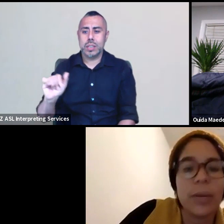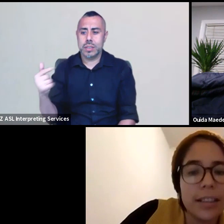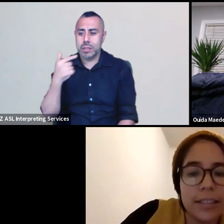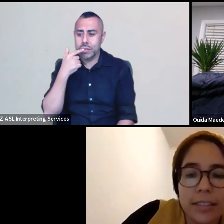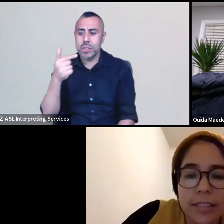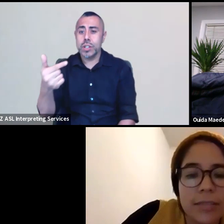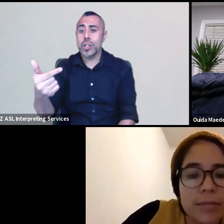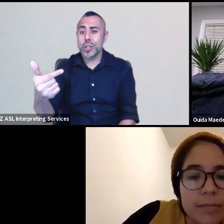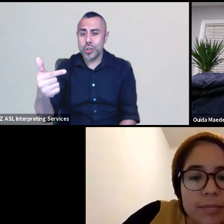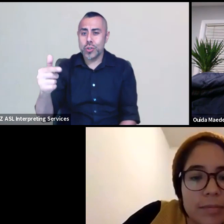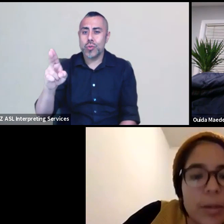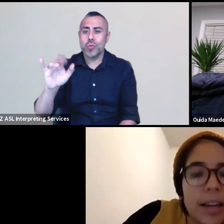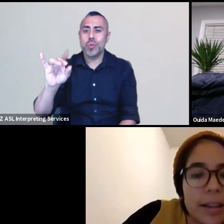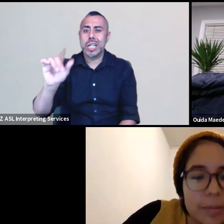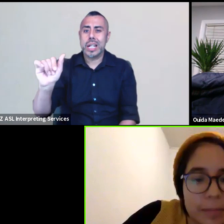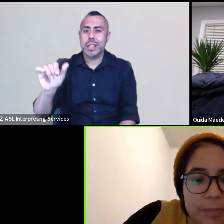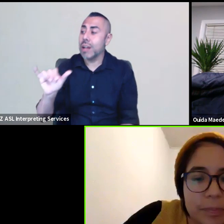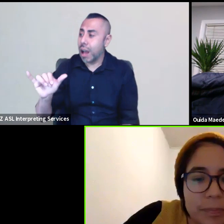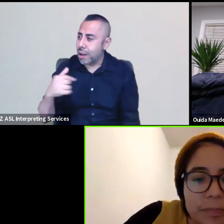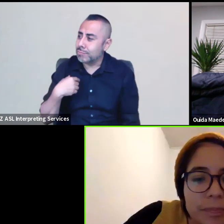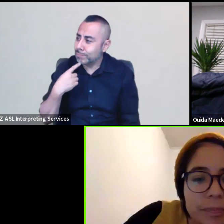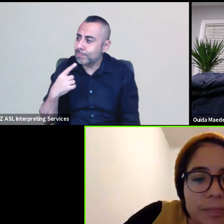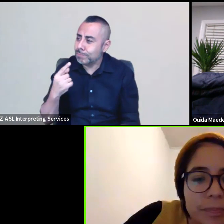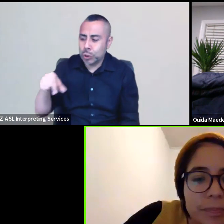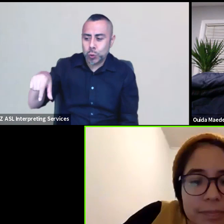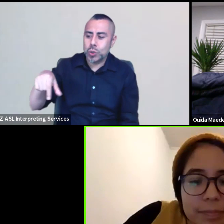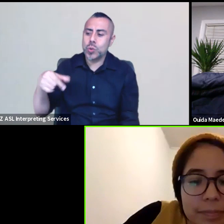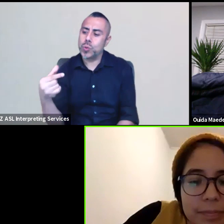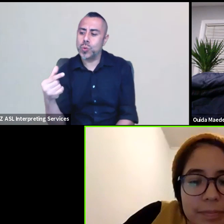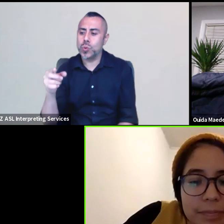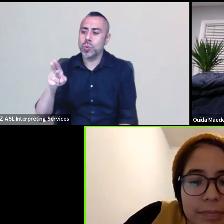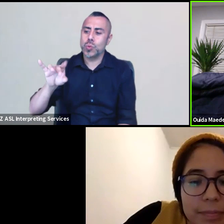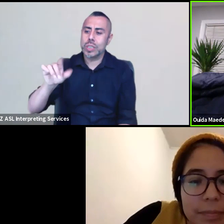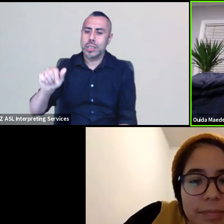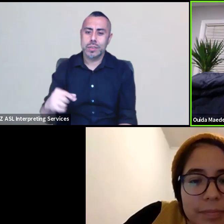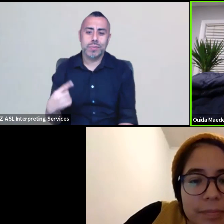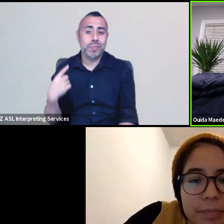Ouida? Yeah. Ouida. Hi, everyone.